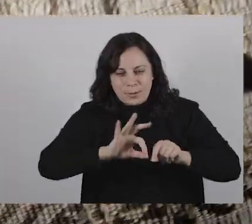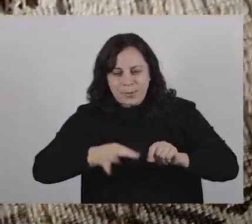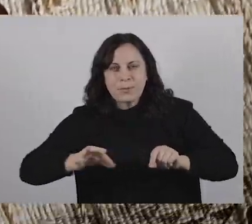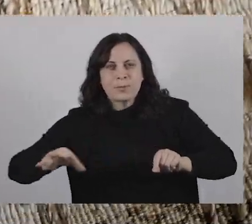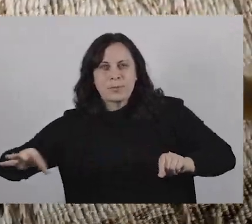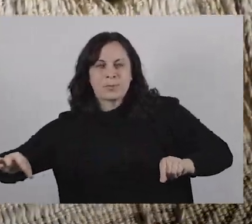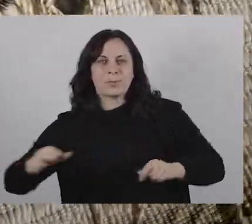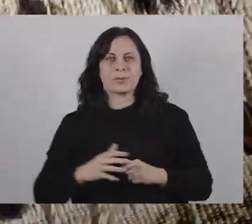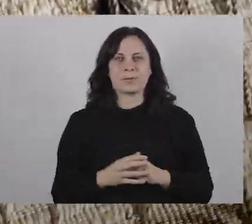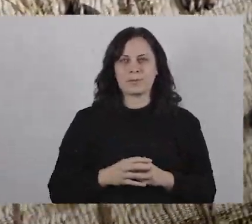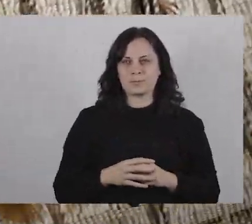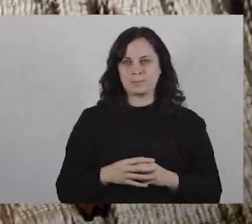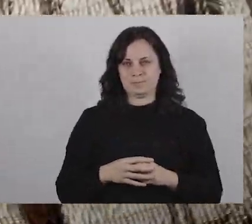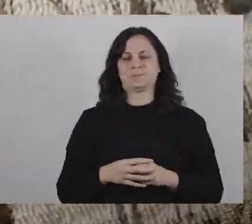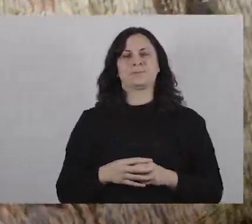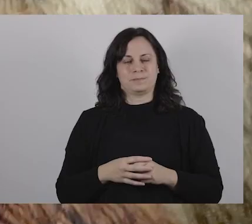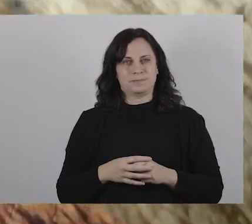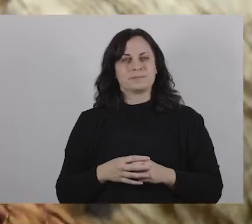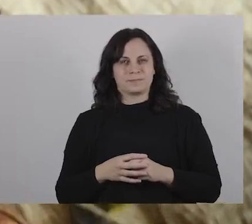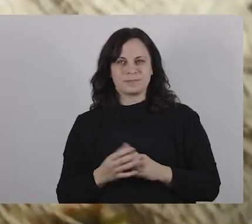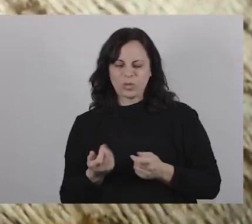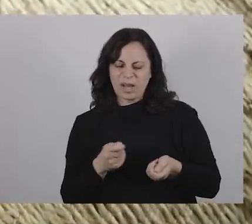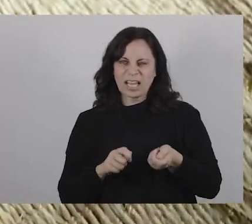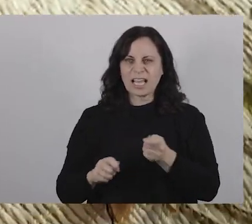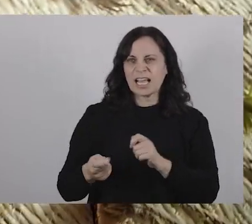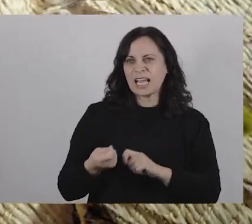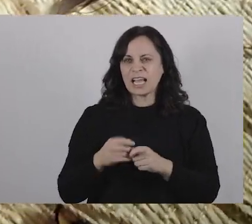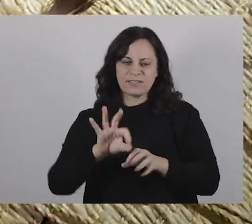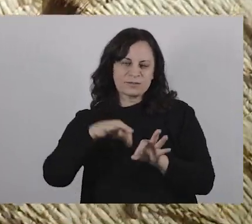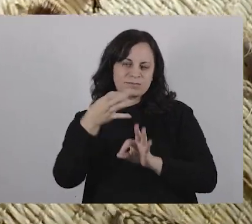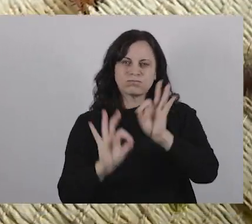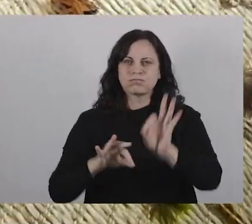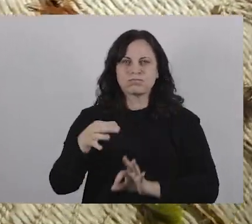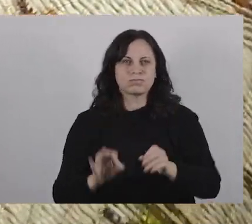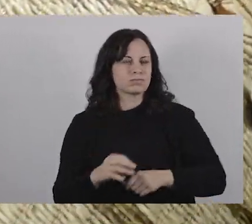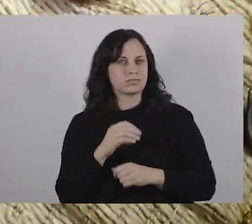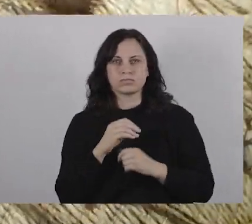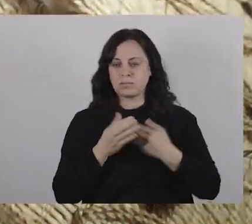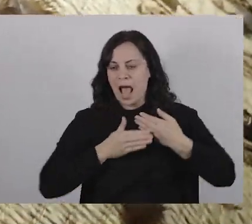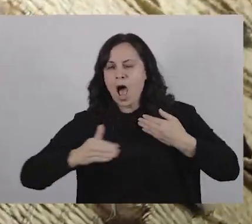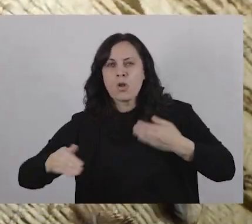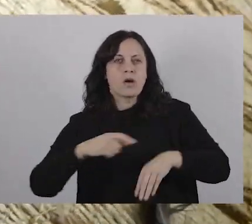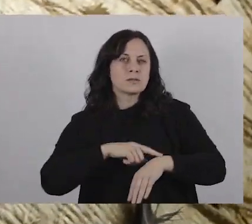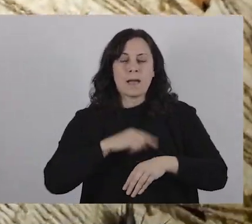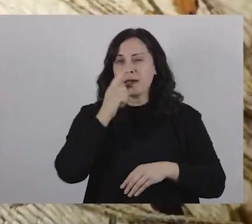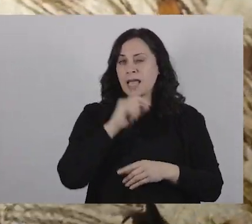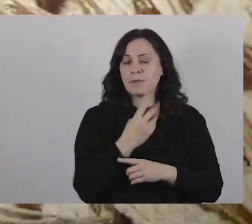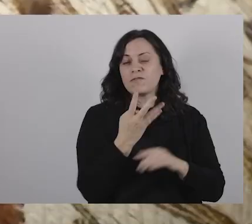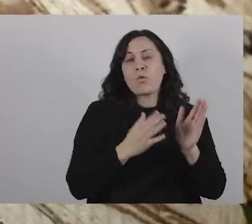washing the fibres... weaving. You know, could be anything from four months to nine months —